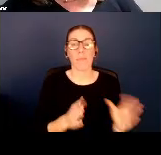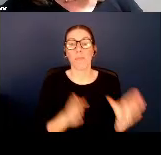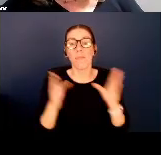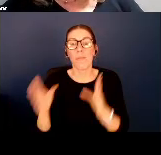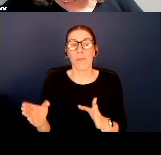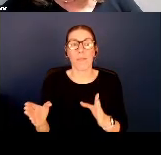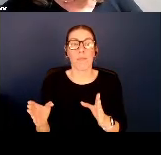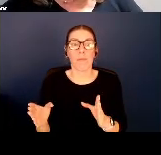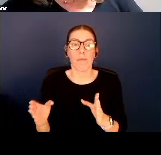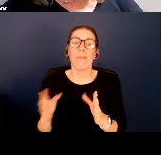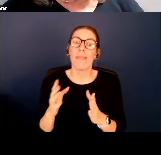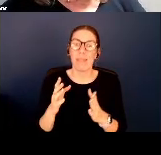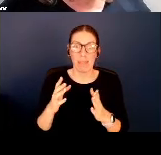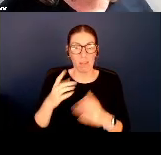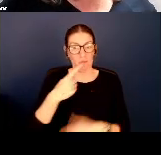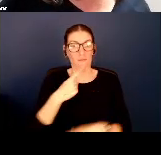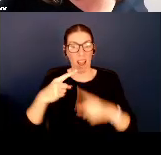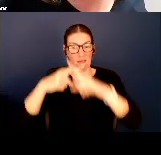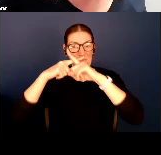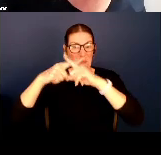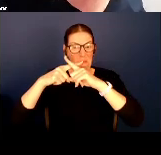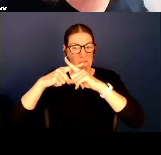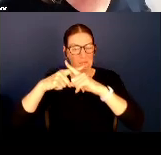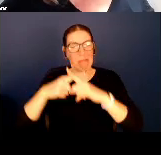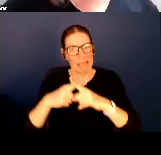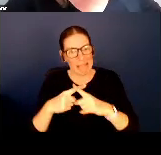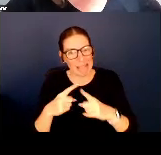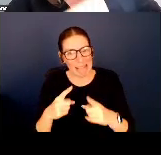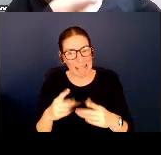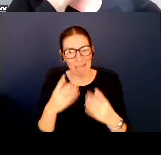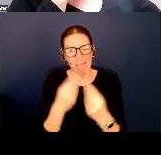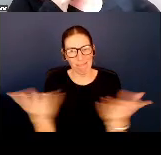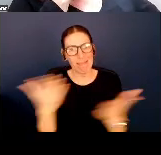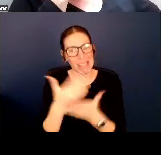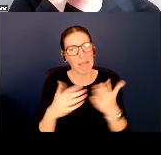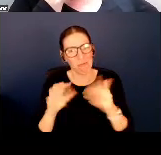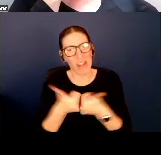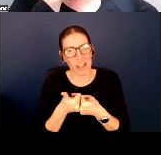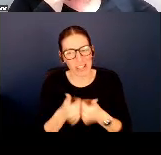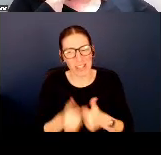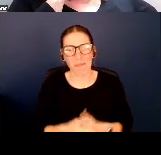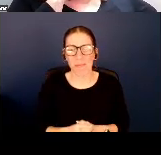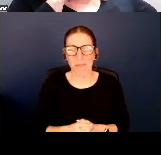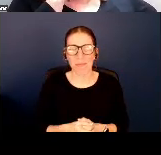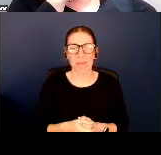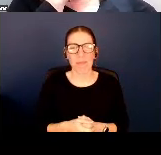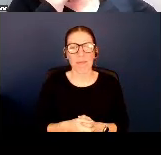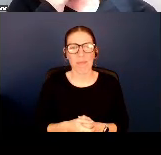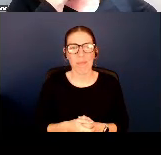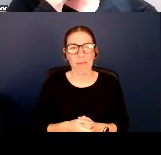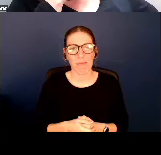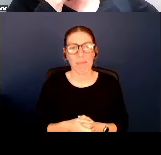this is why I have a big red X on the screen above this box. Um around some of the management issues.